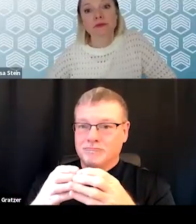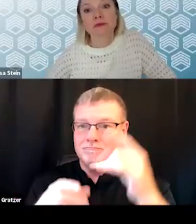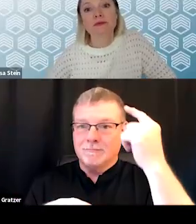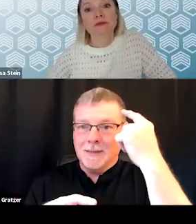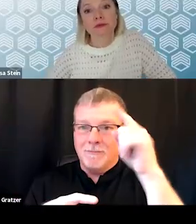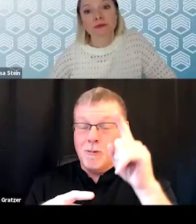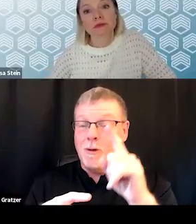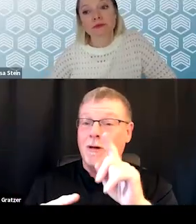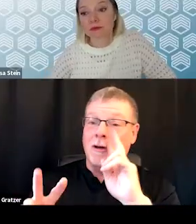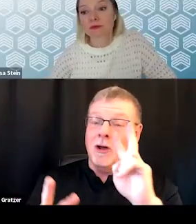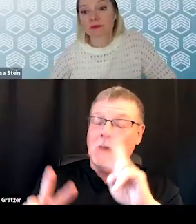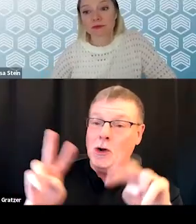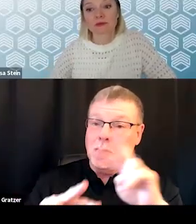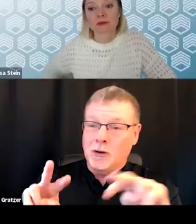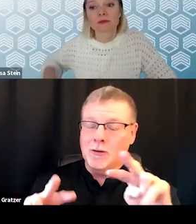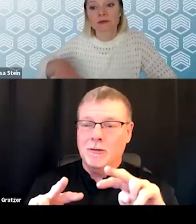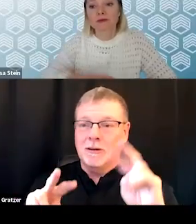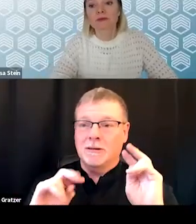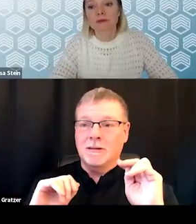to really look at violence in Durham,